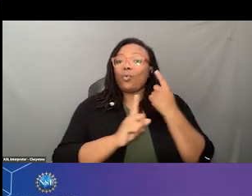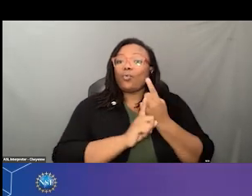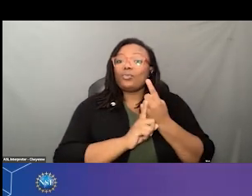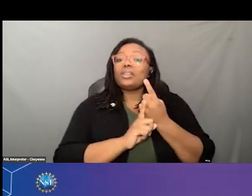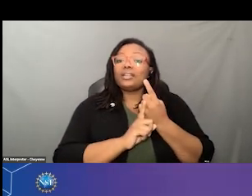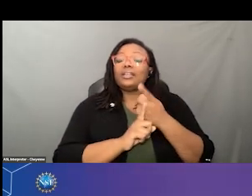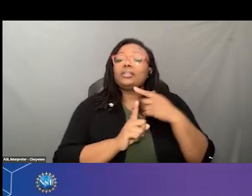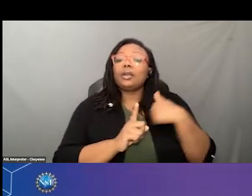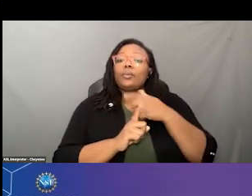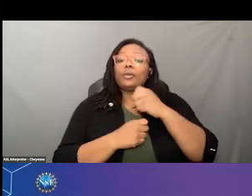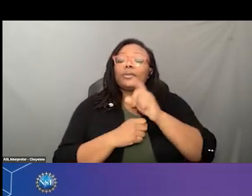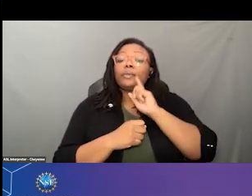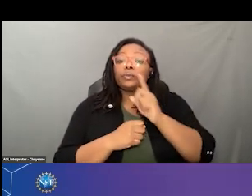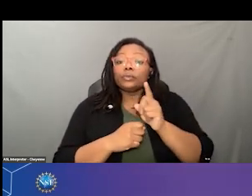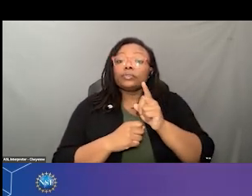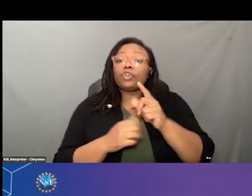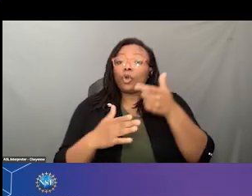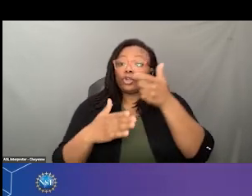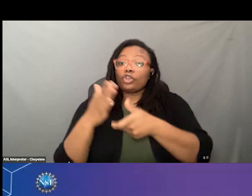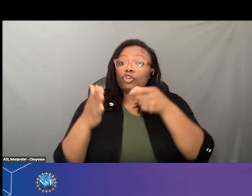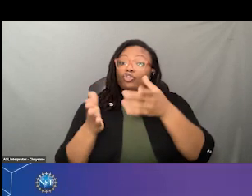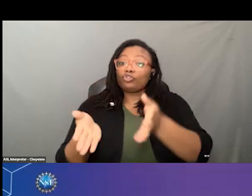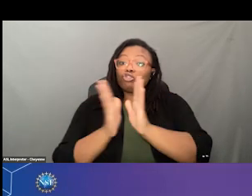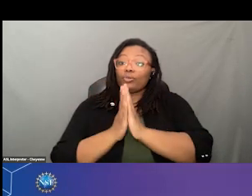So we want to make sure that the costs that you are requesting